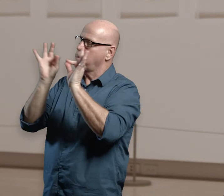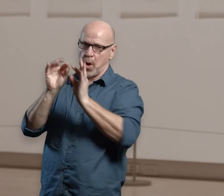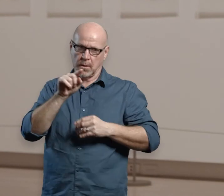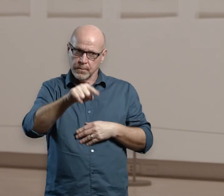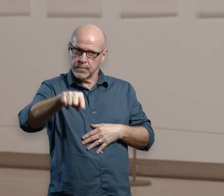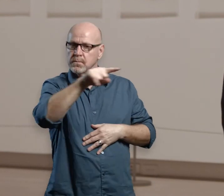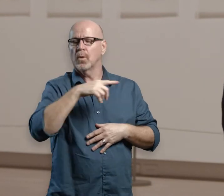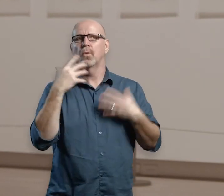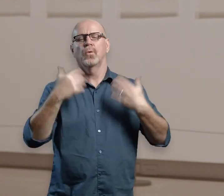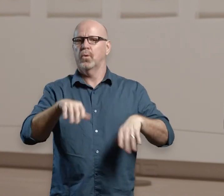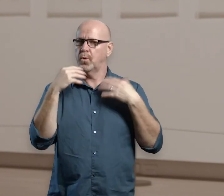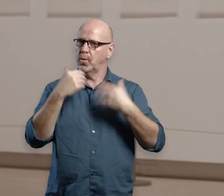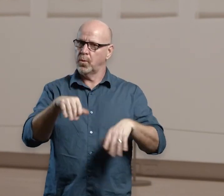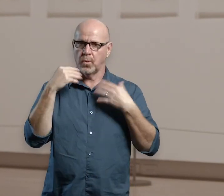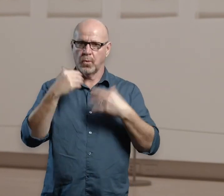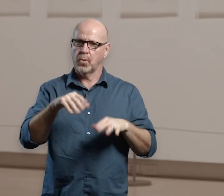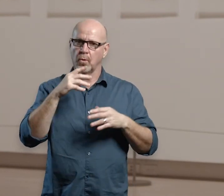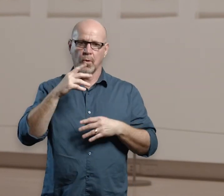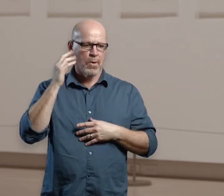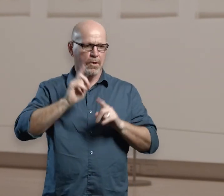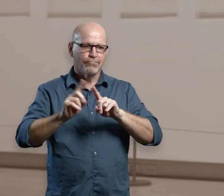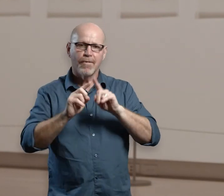and to me that’s so exciting.